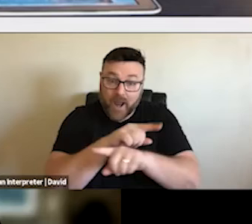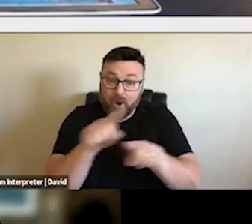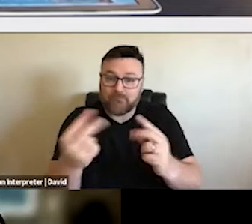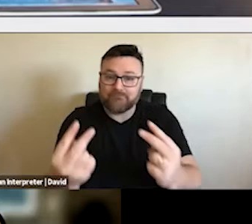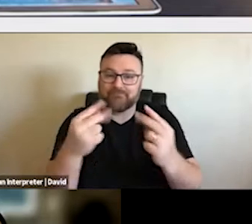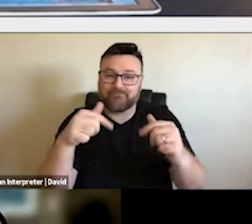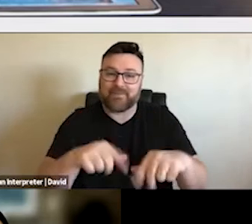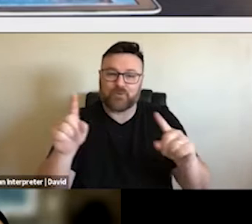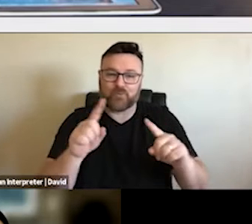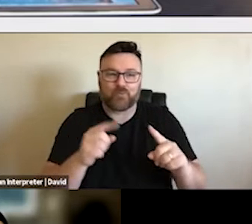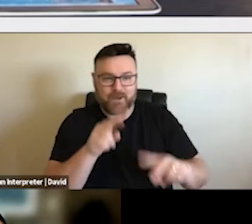look at the data with us today.